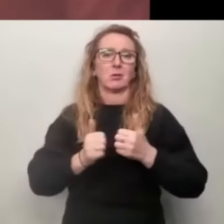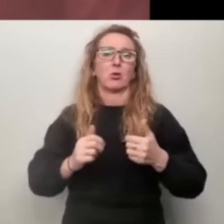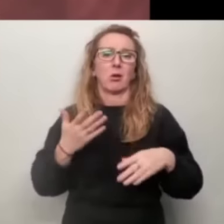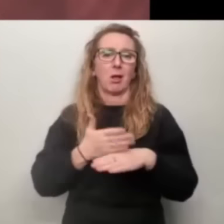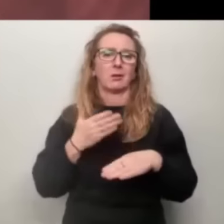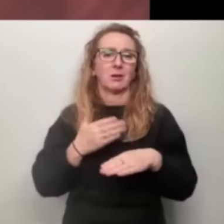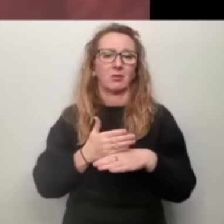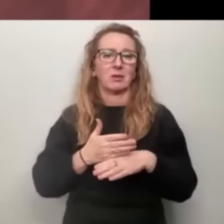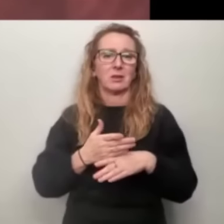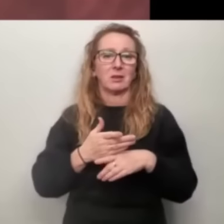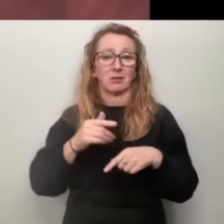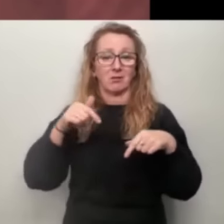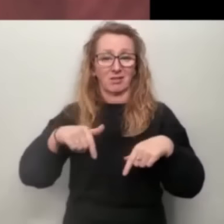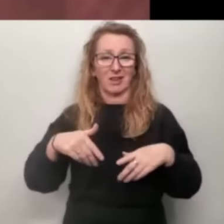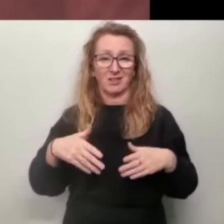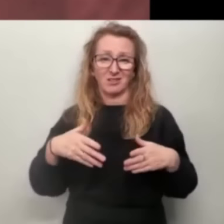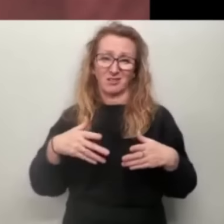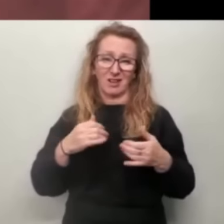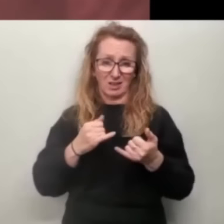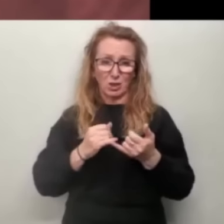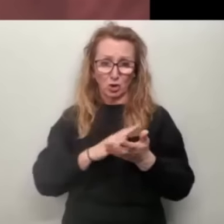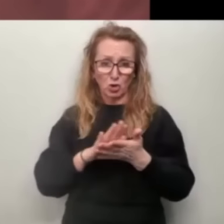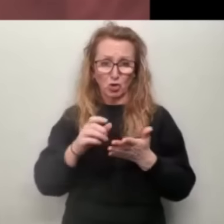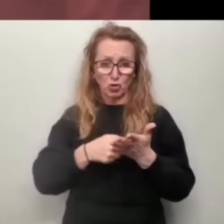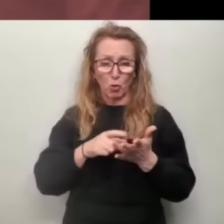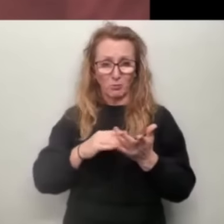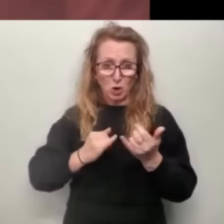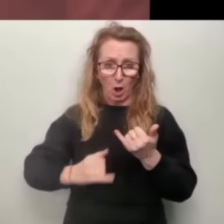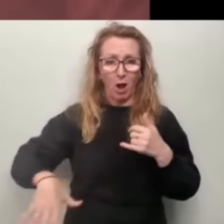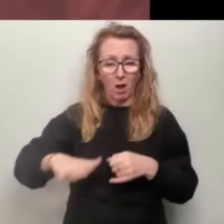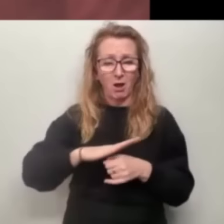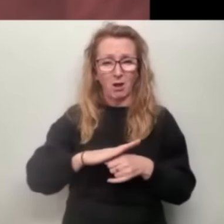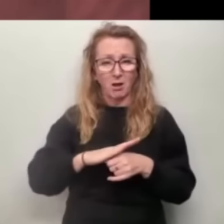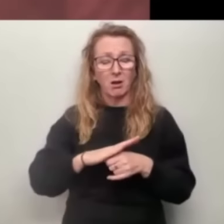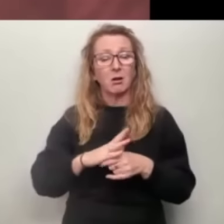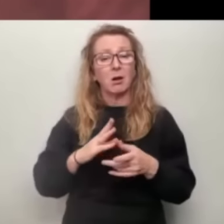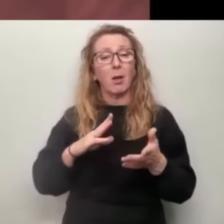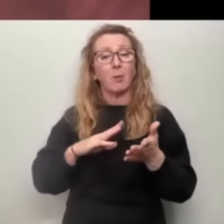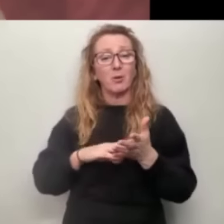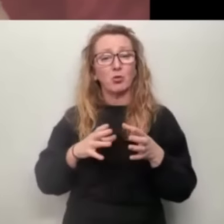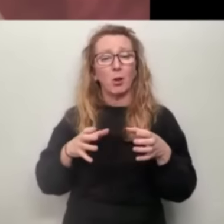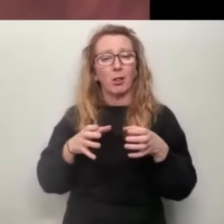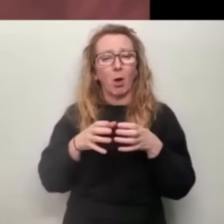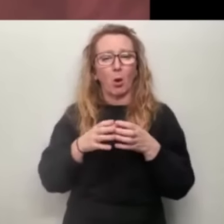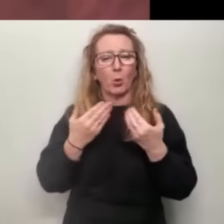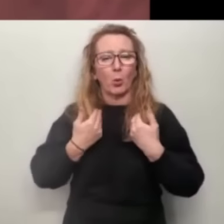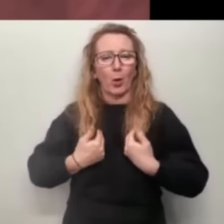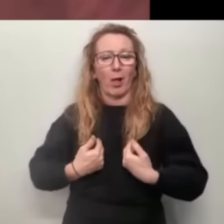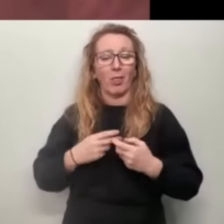corner of Shropshire as well as elsewhere. That mineral wealth, the landscape and the transport infrastructure